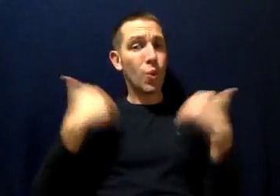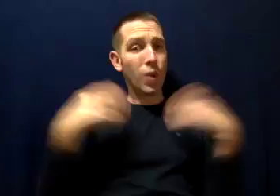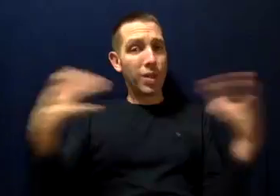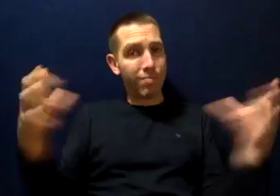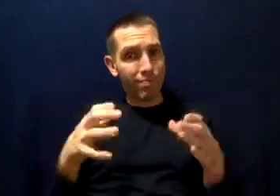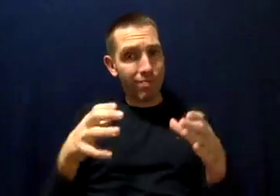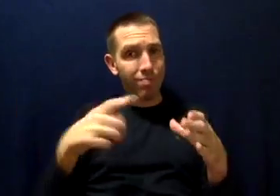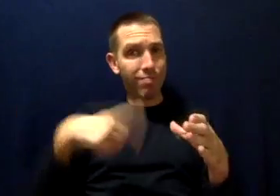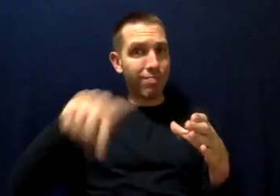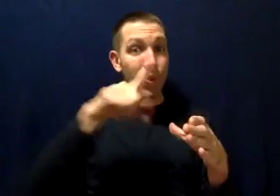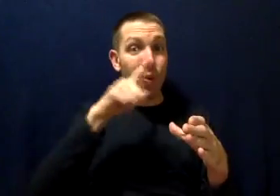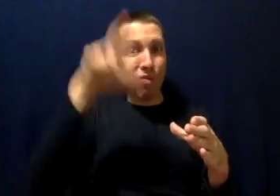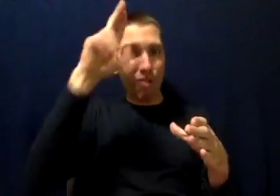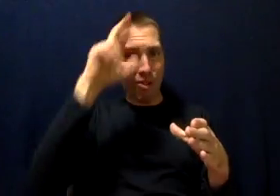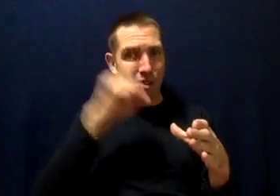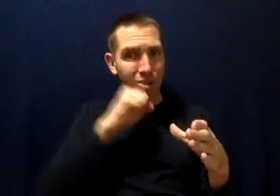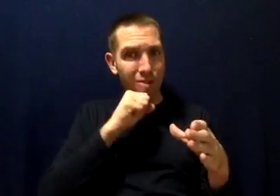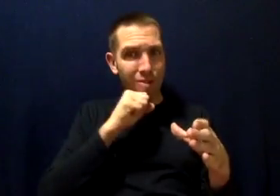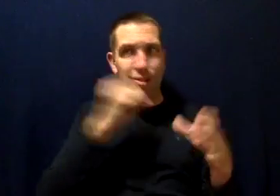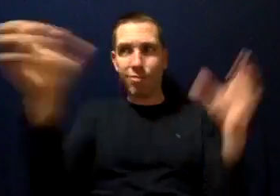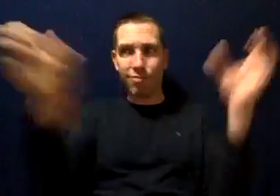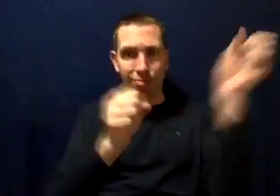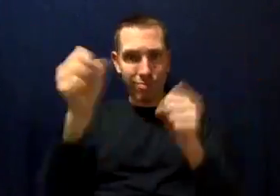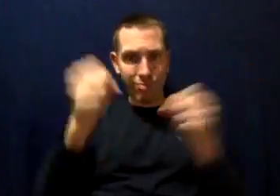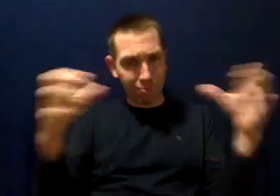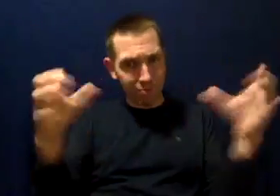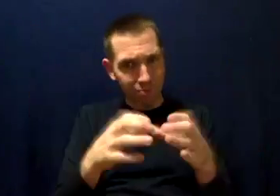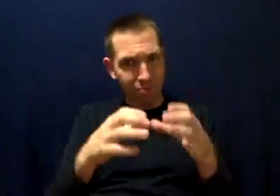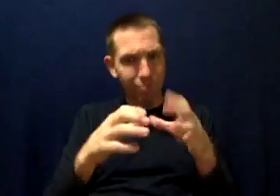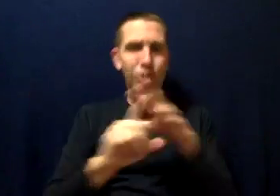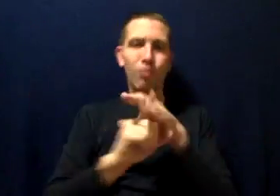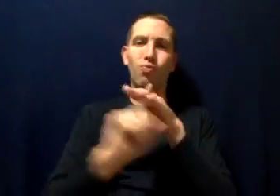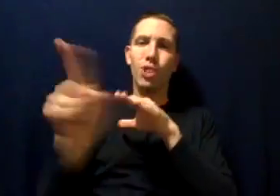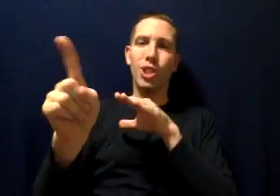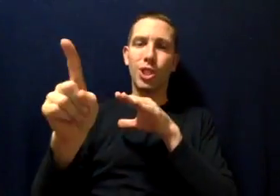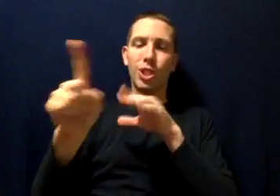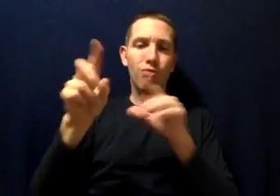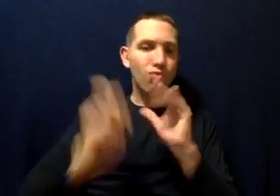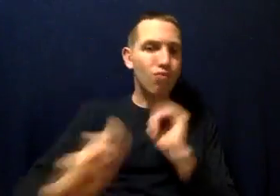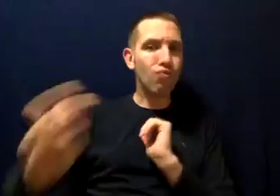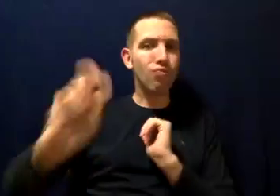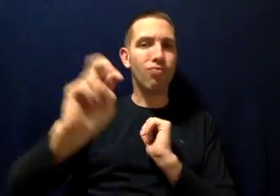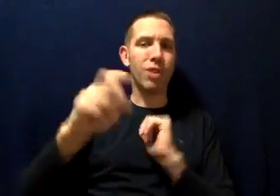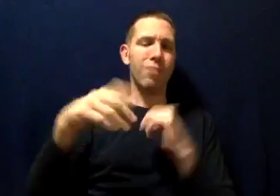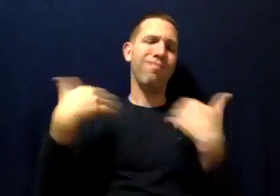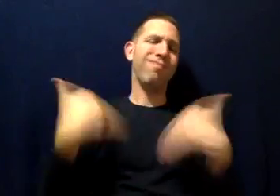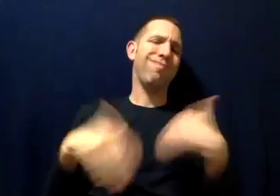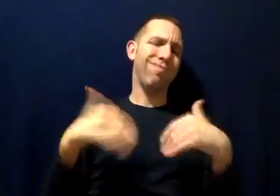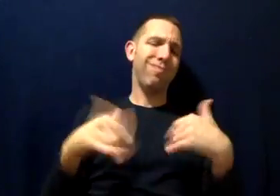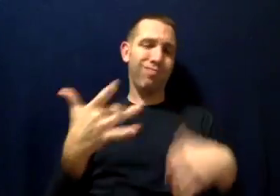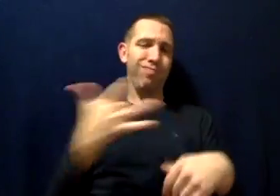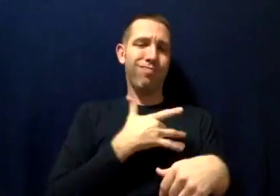a group of youth with Usher syndrome who shared an amazing expedition...such a touching story.